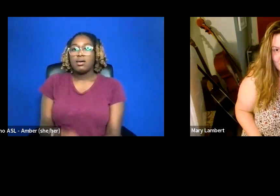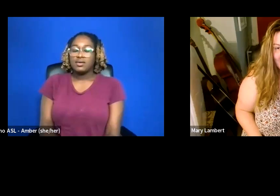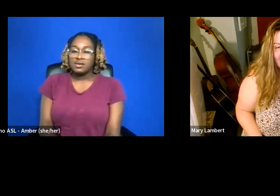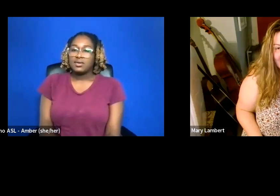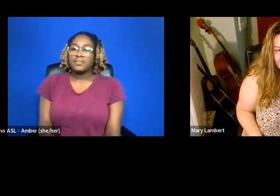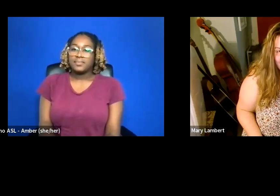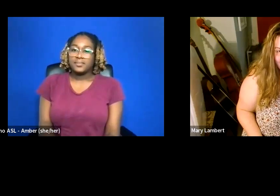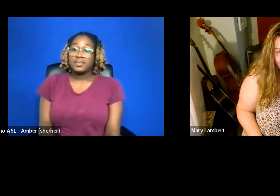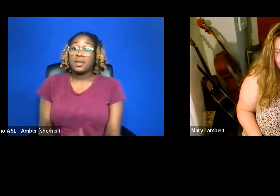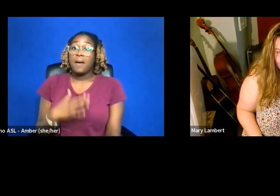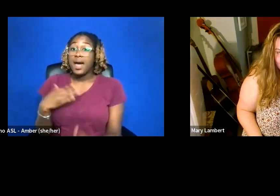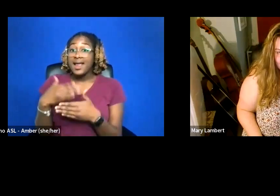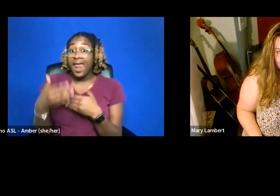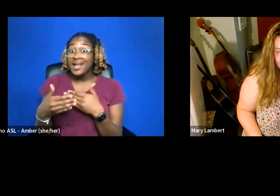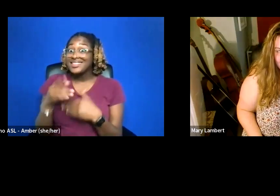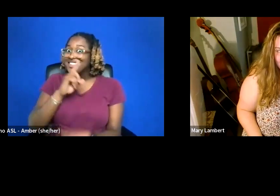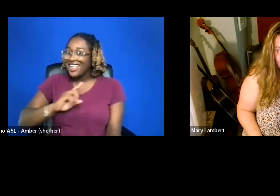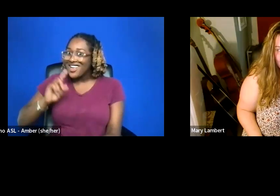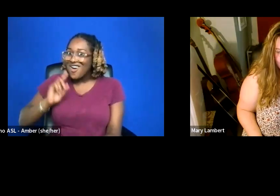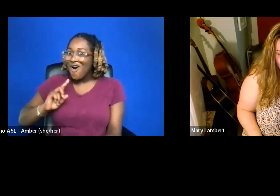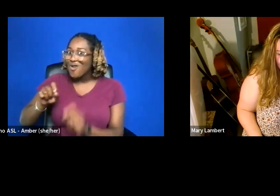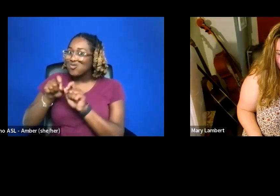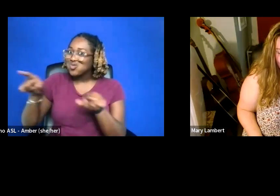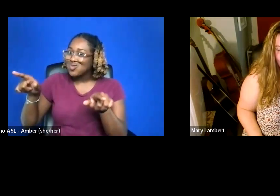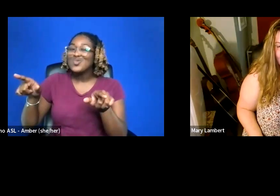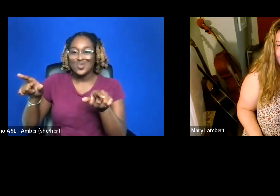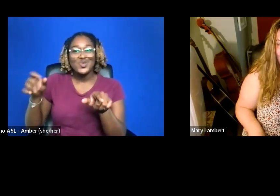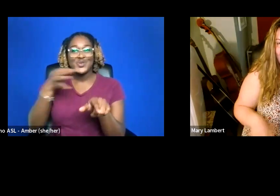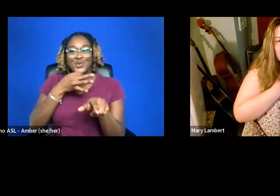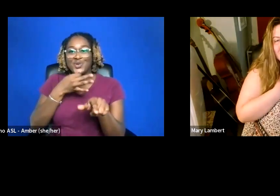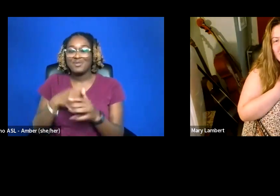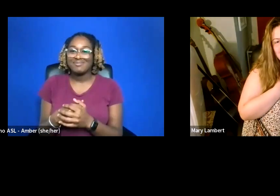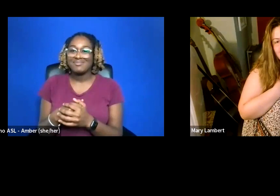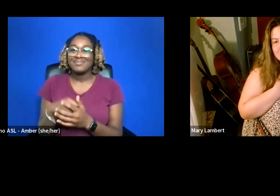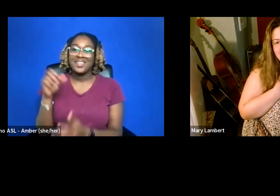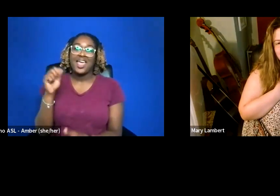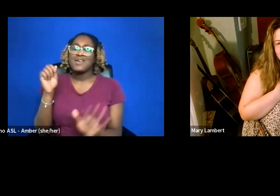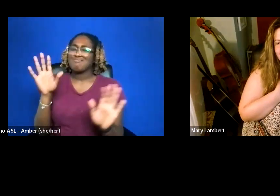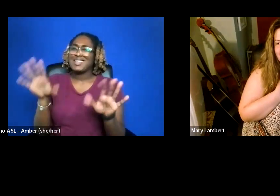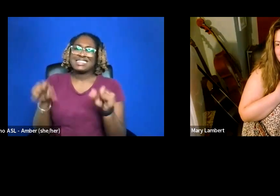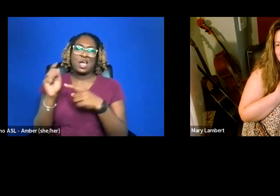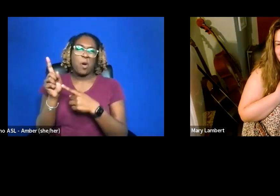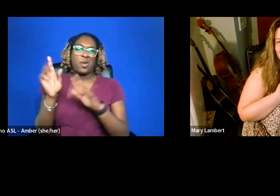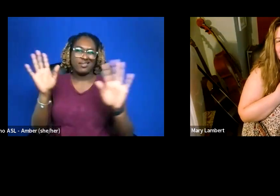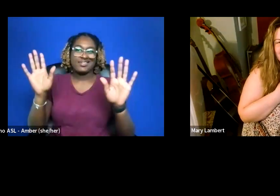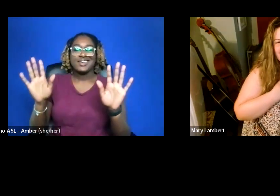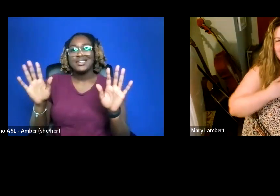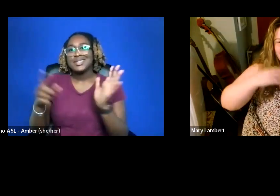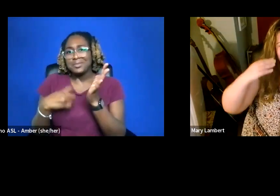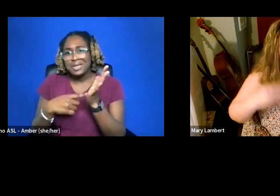my next single that's coming out. Yeah, let's just take about. Sometimes I just need to take a moment to remember the like.